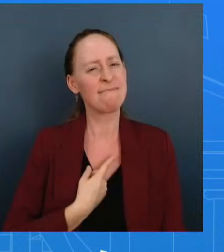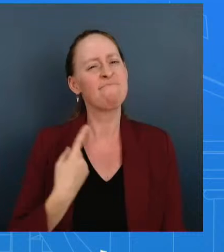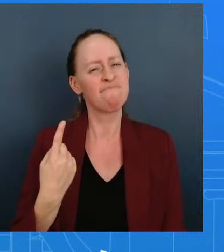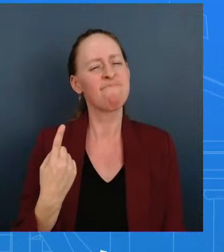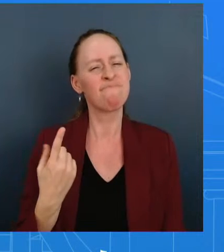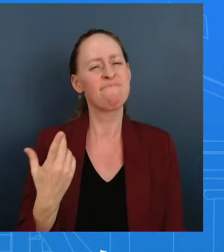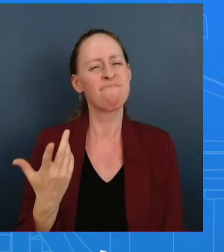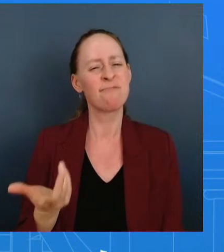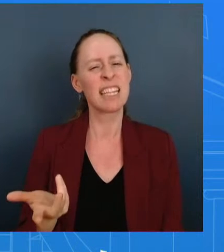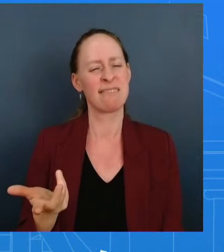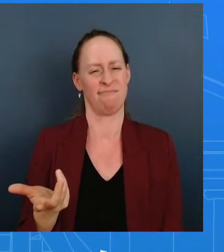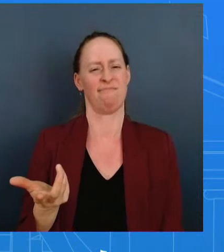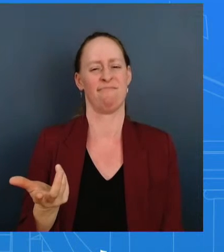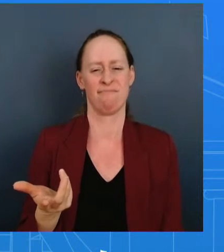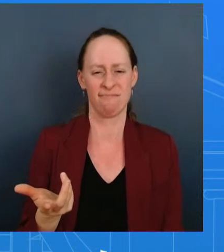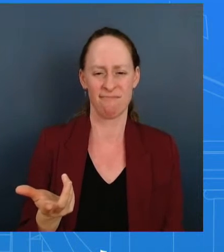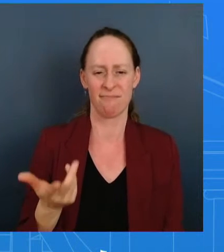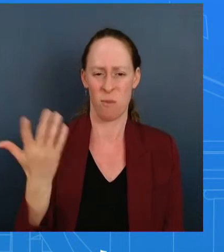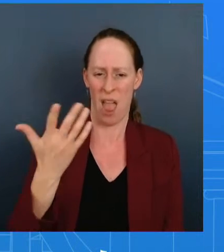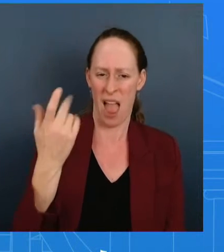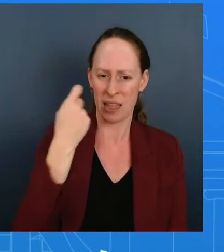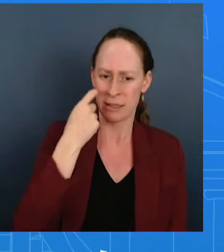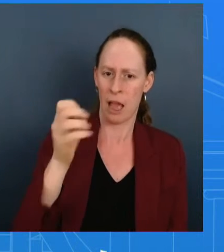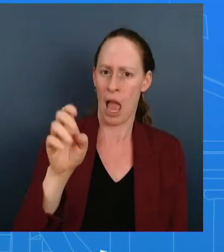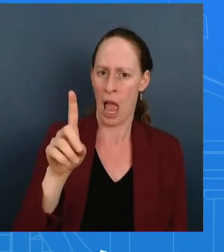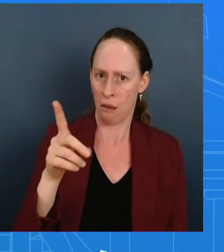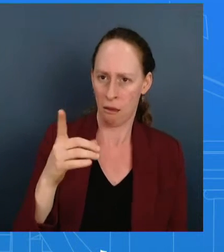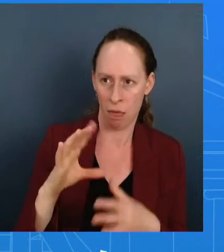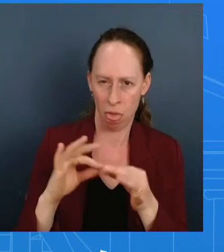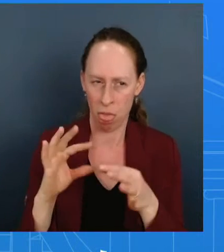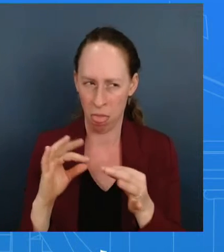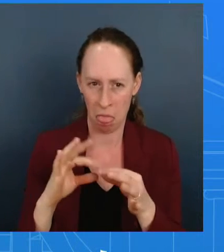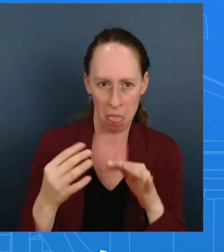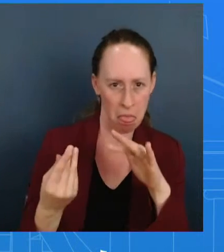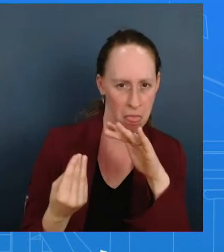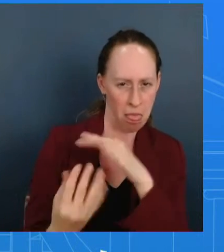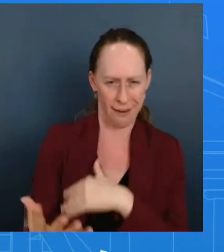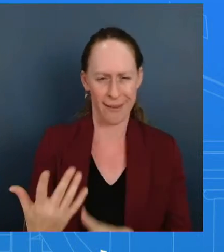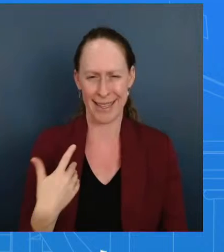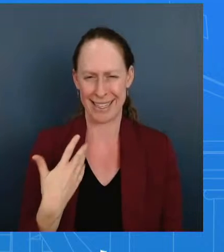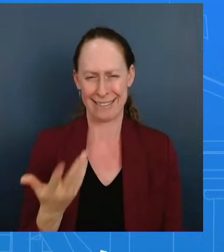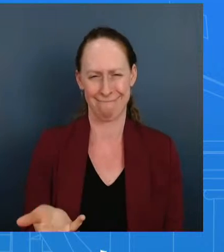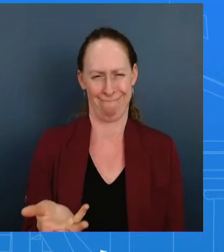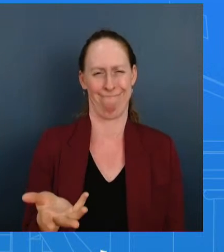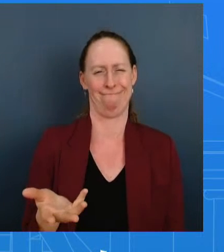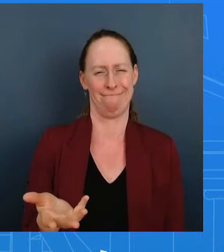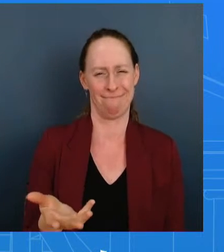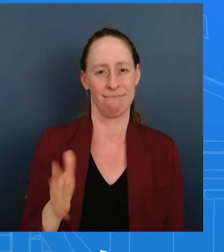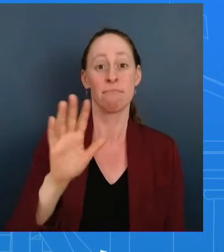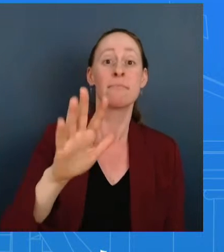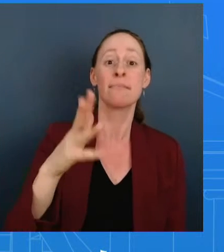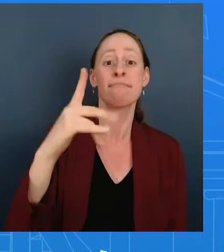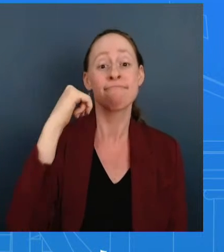You know, I come out here every day there's a press briefing, and we do our best to give you the information